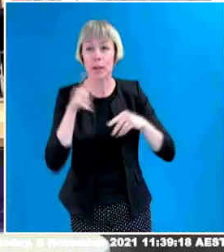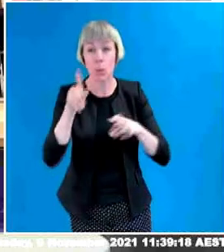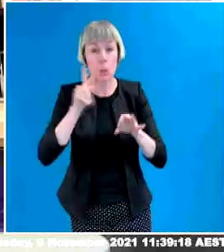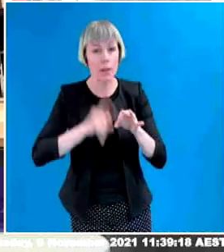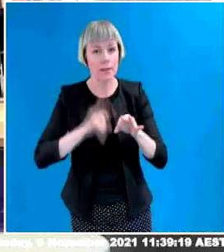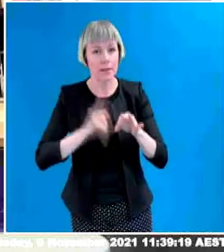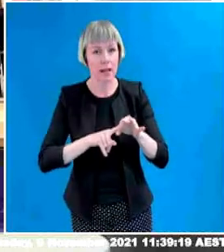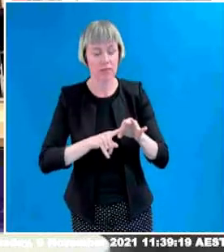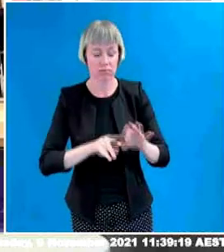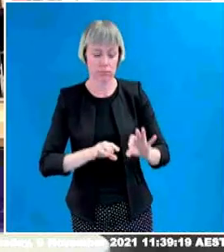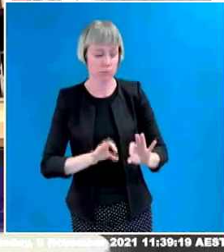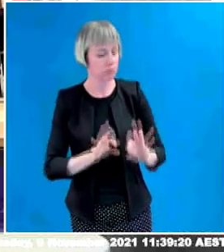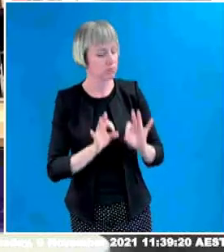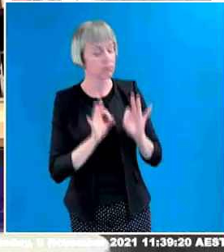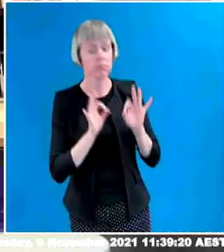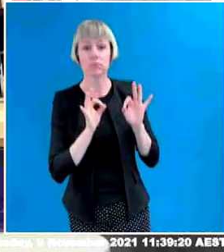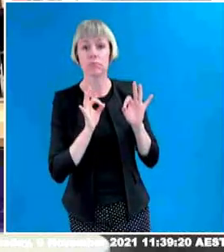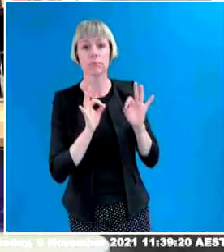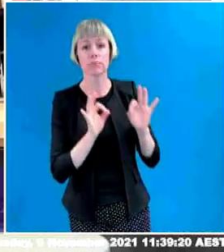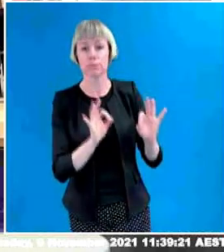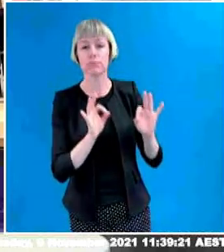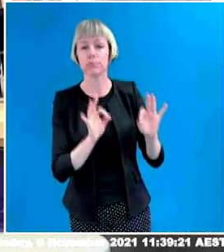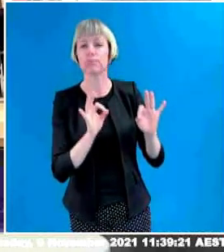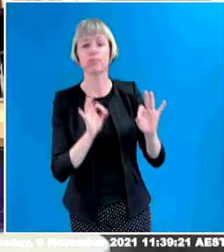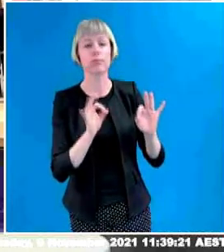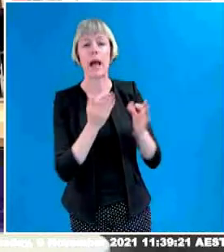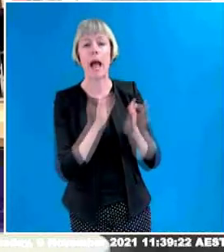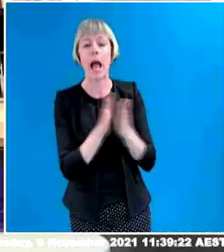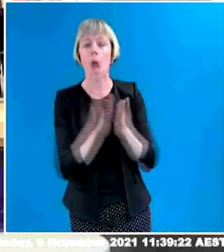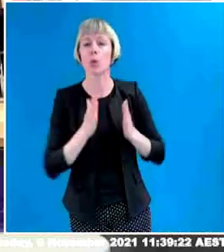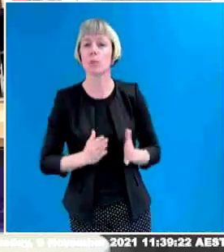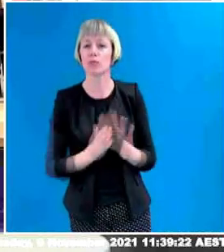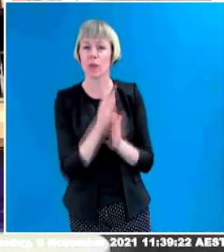the UN Guiding Principles are operating in terms of both their operations and